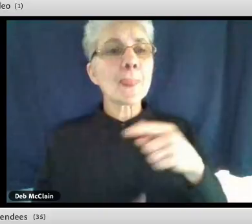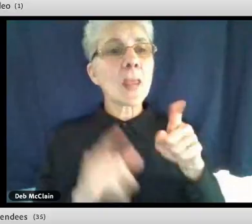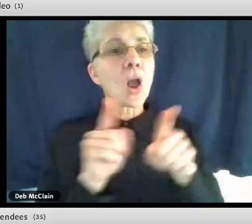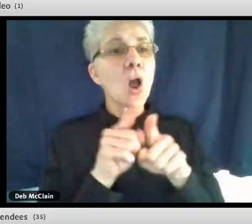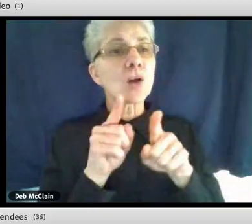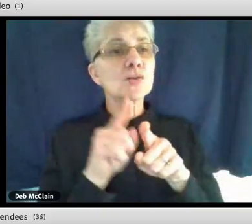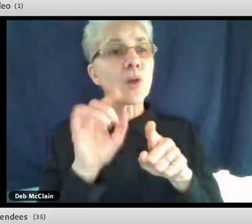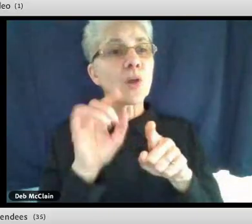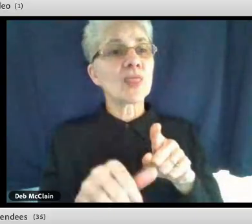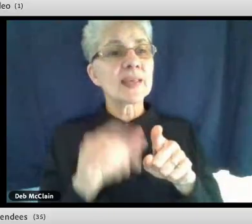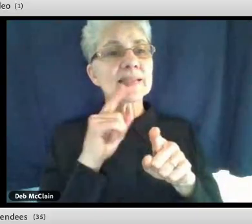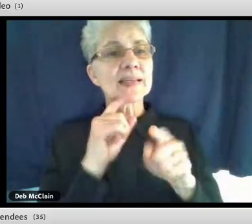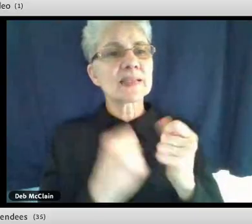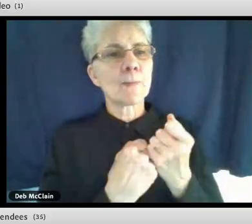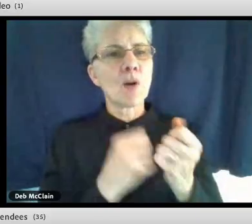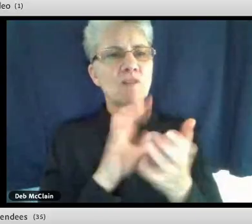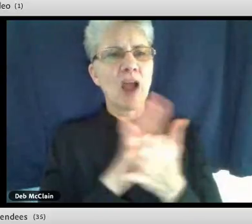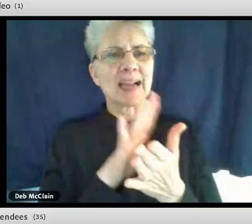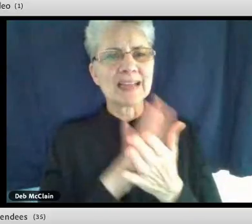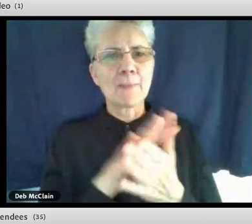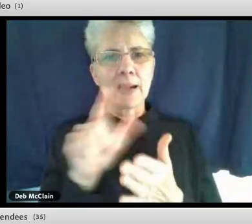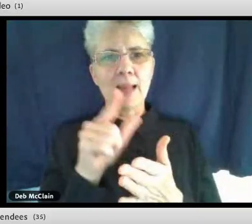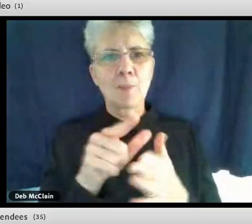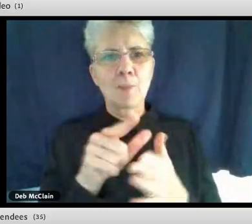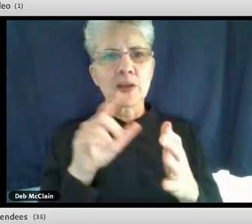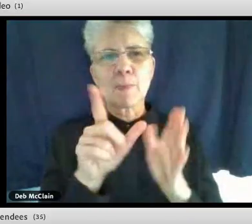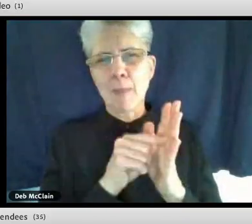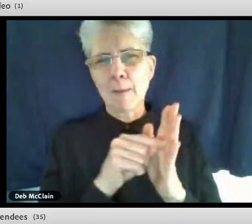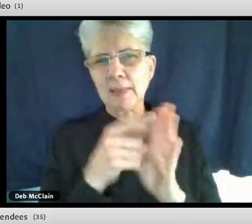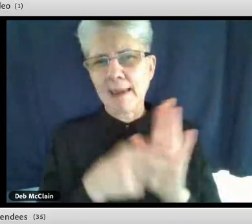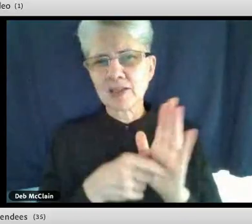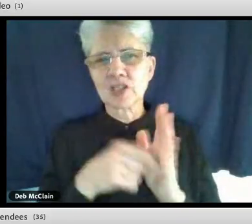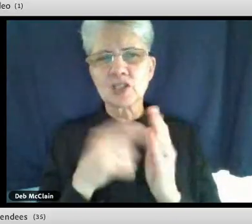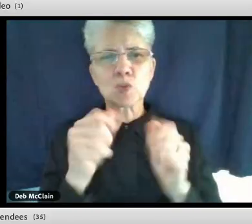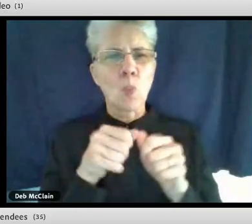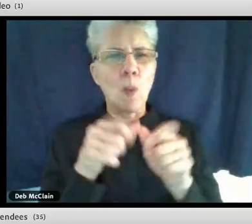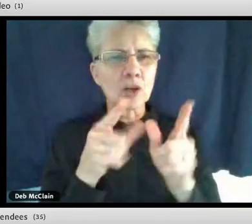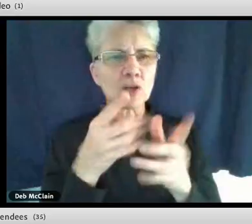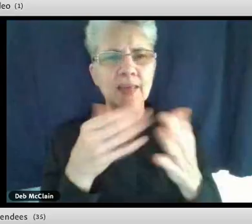Also this is support for academic libraries, some publications and webinars,